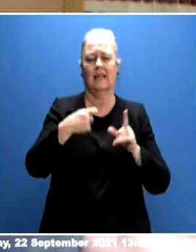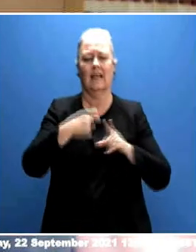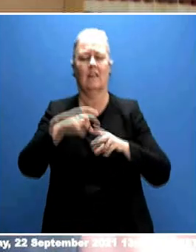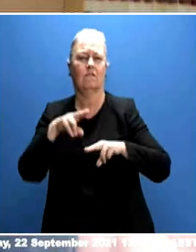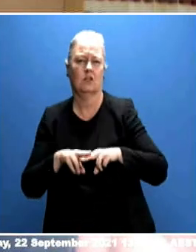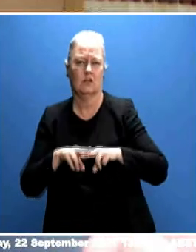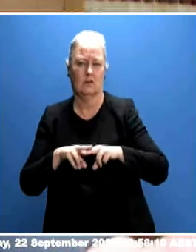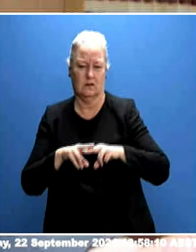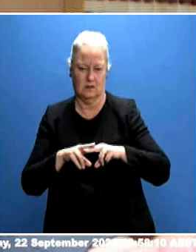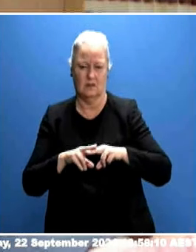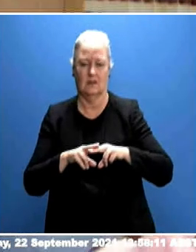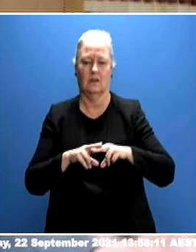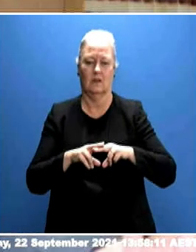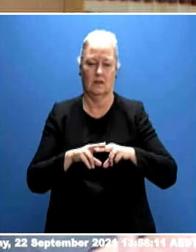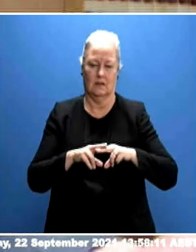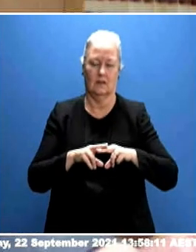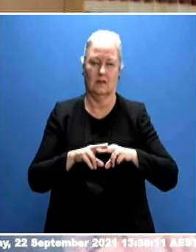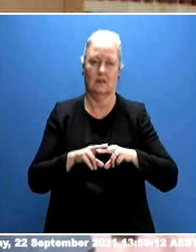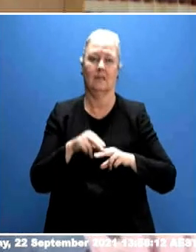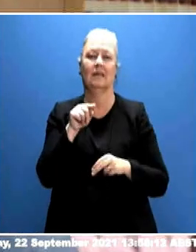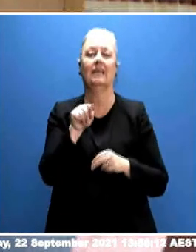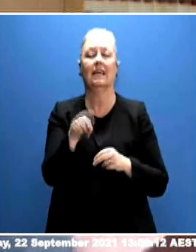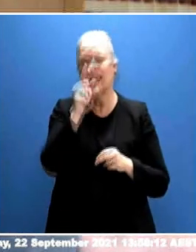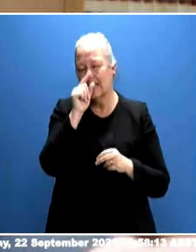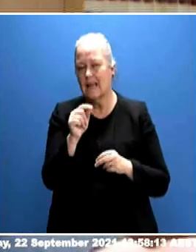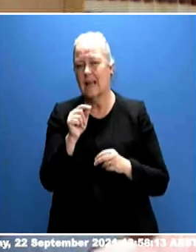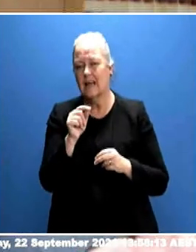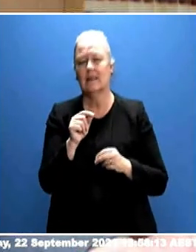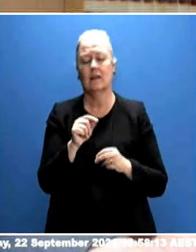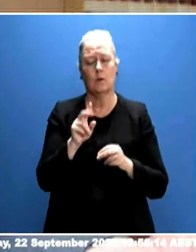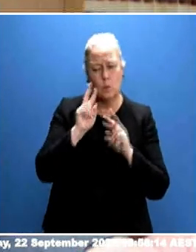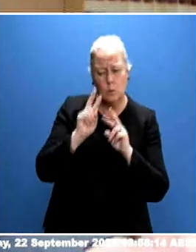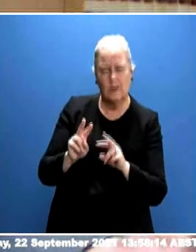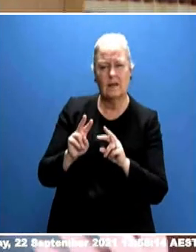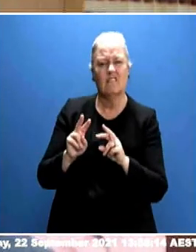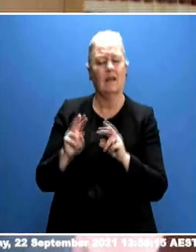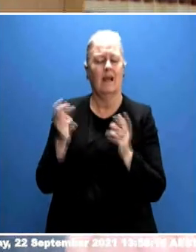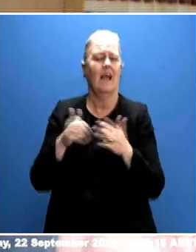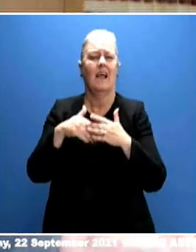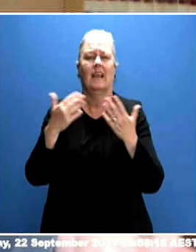executive director is able to operate to review any reconsiderations.